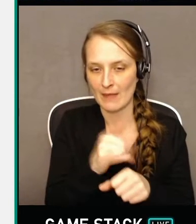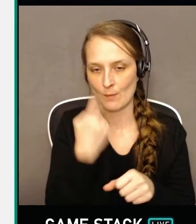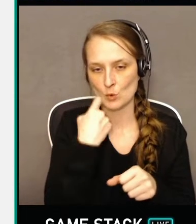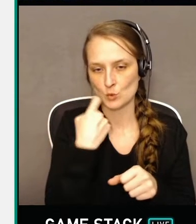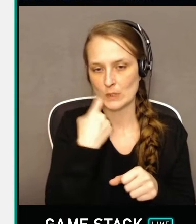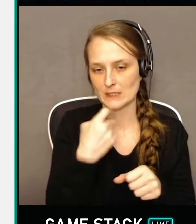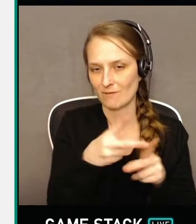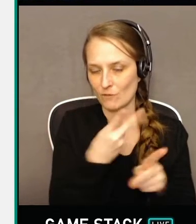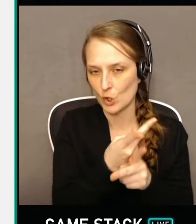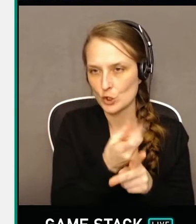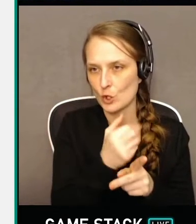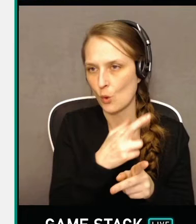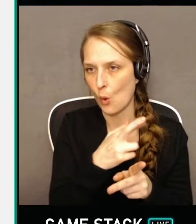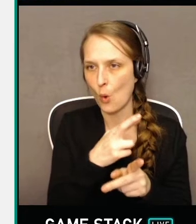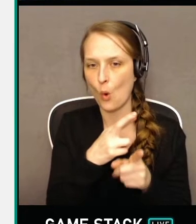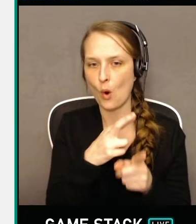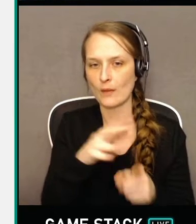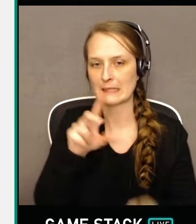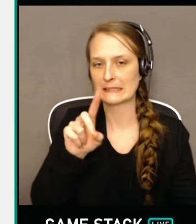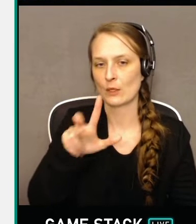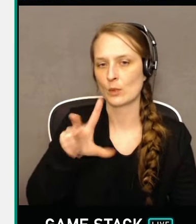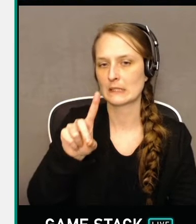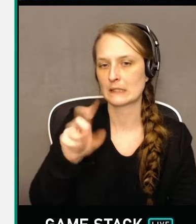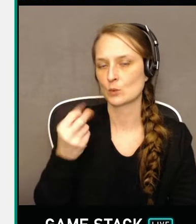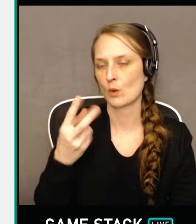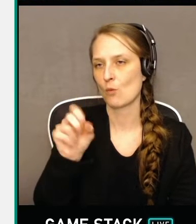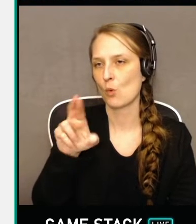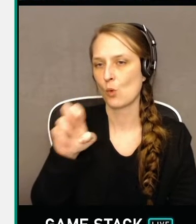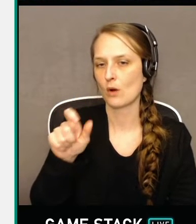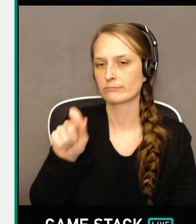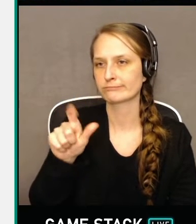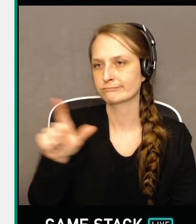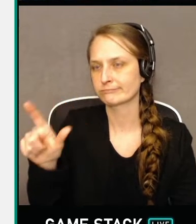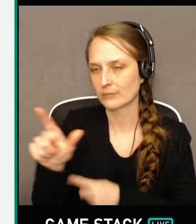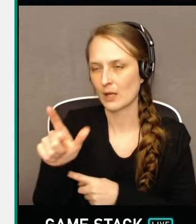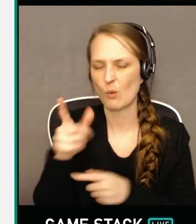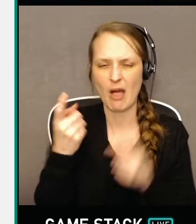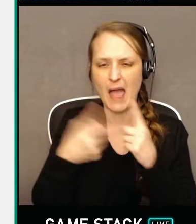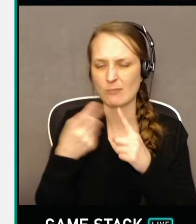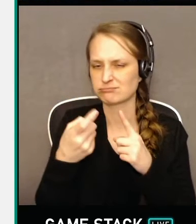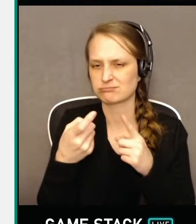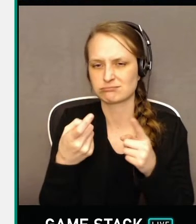or about a games version of D3D12 core falling out of support. This will happen automatically once later